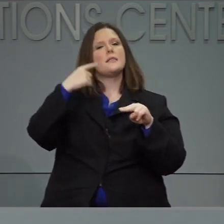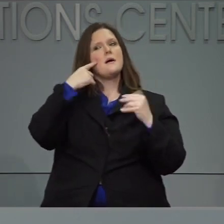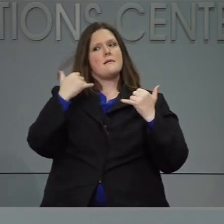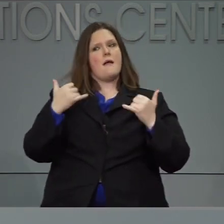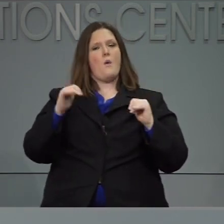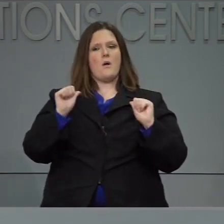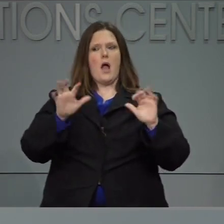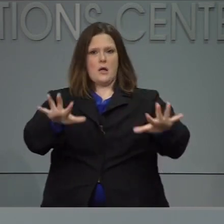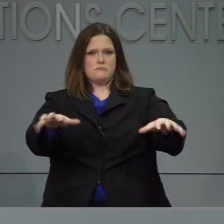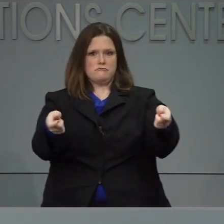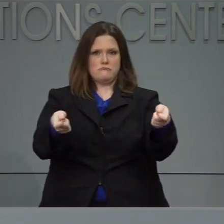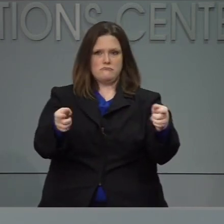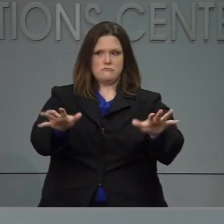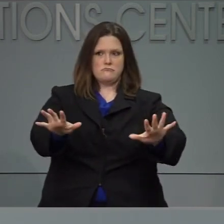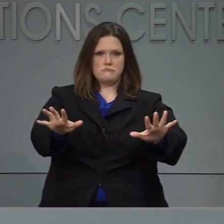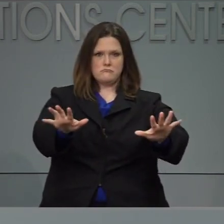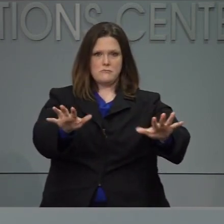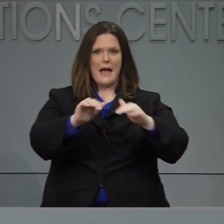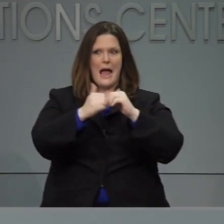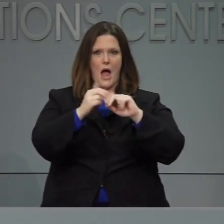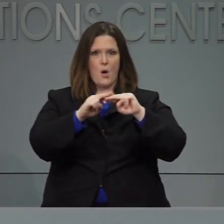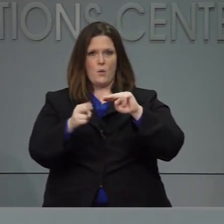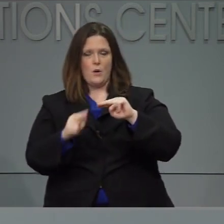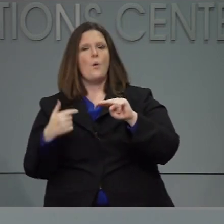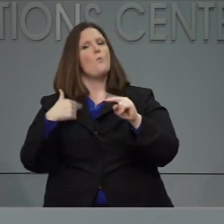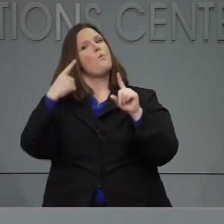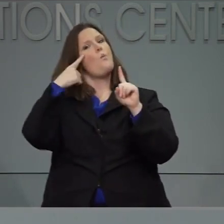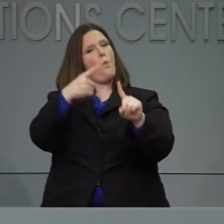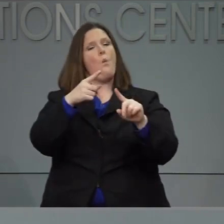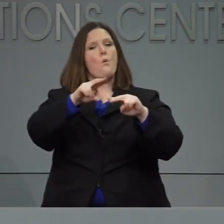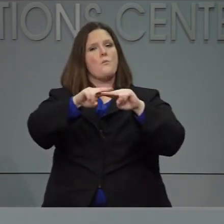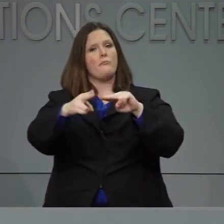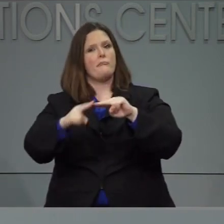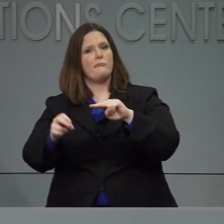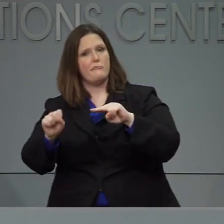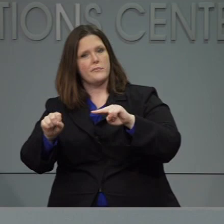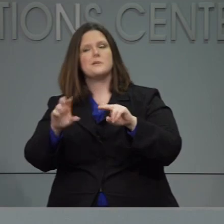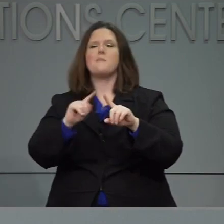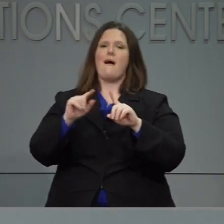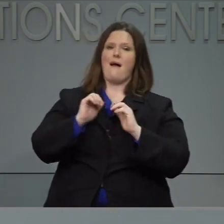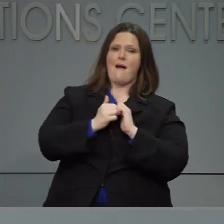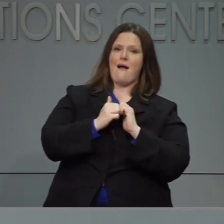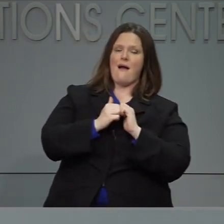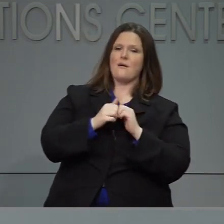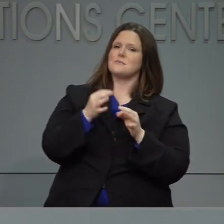WE'RE GETTING BACK TO STABLE AND BACK TO DECLINING CASES WHICH IS WHAT WE WANT TO SEE AND IT GOES BACK TO THAT THOSE